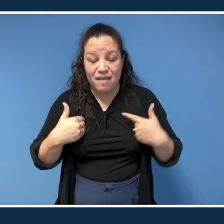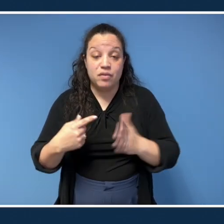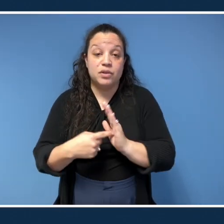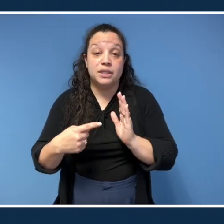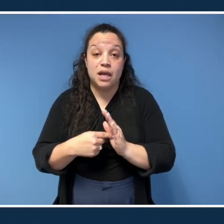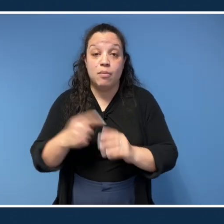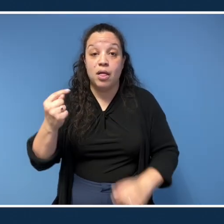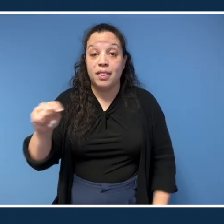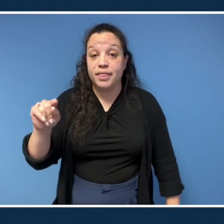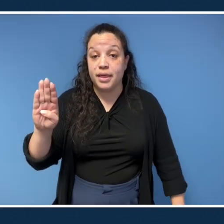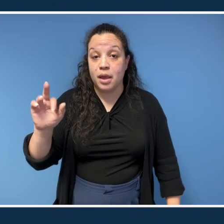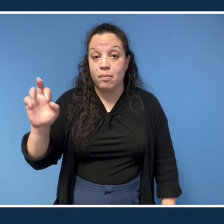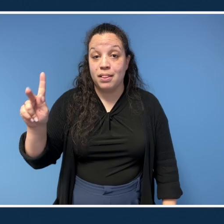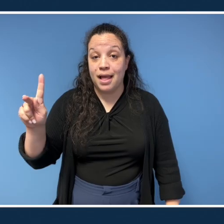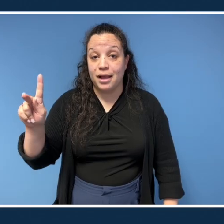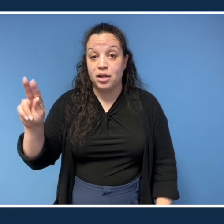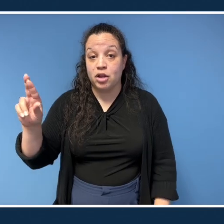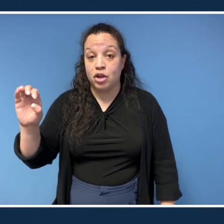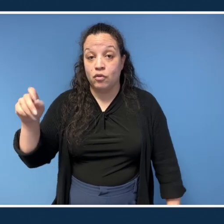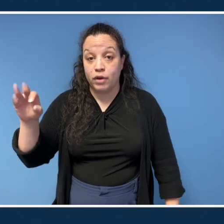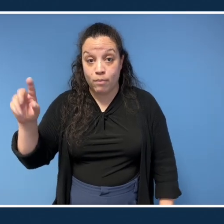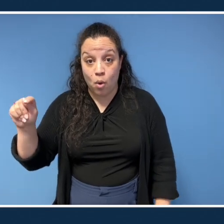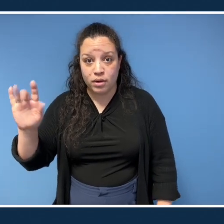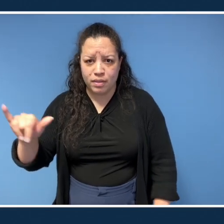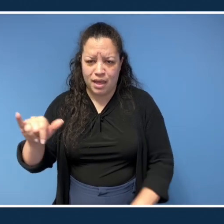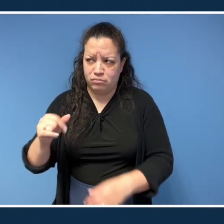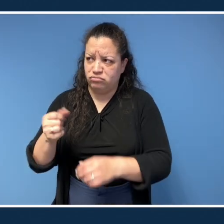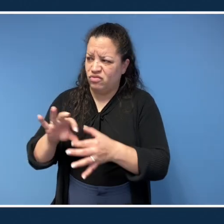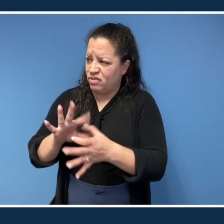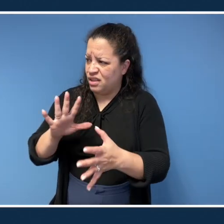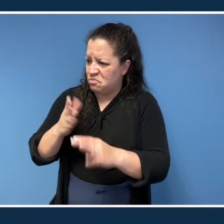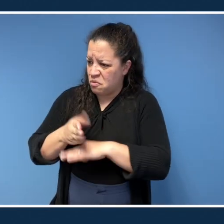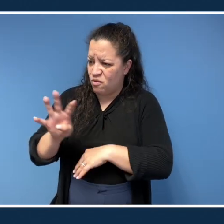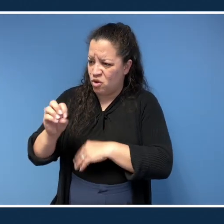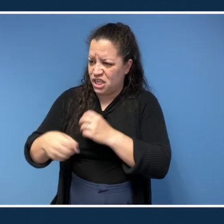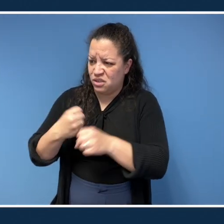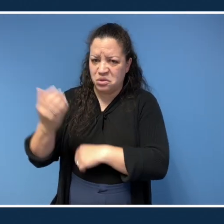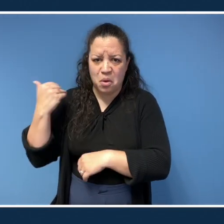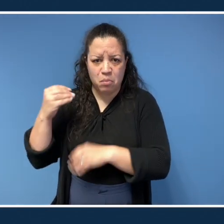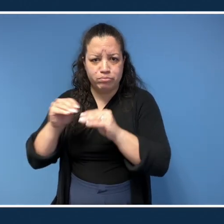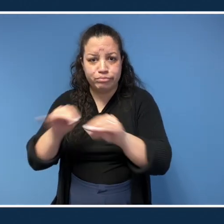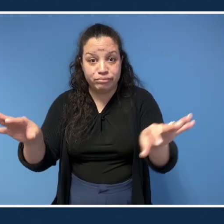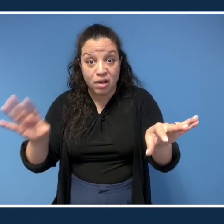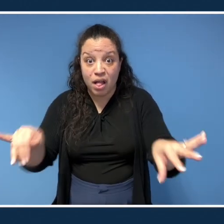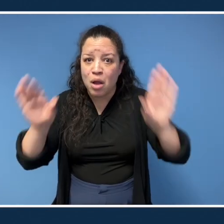talking about the BLAC report that was released over 30 years ago, that's a great report. I think the language was great in that